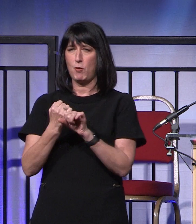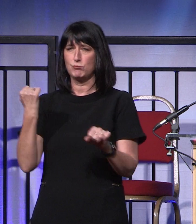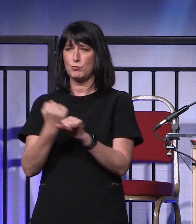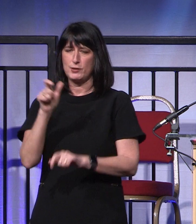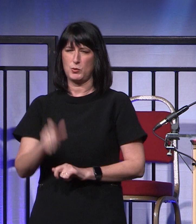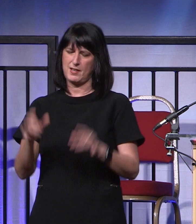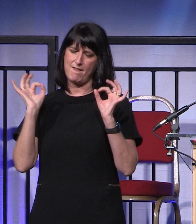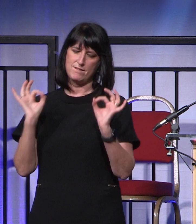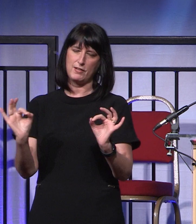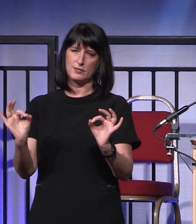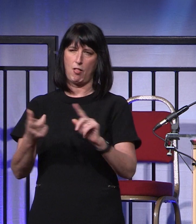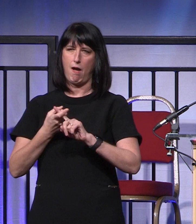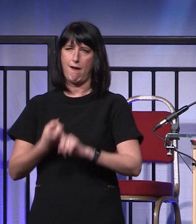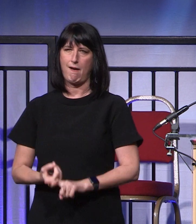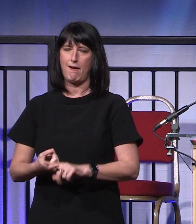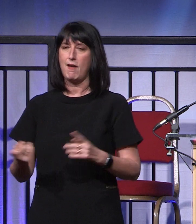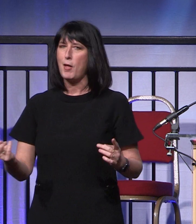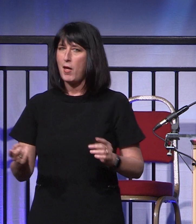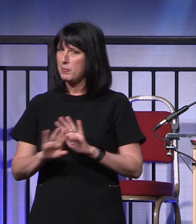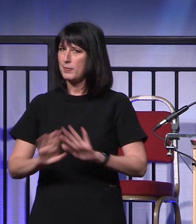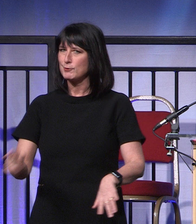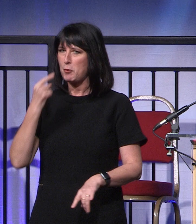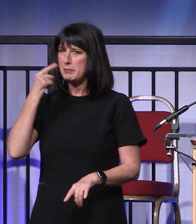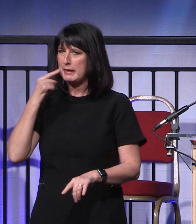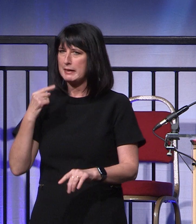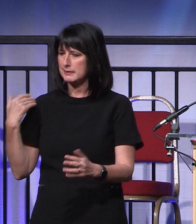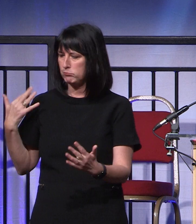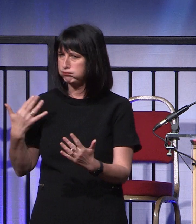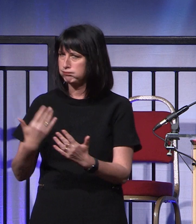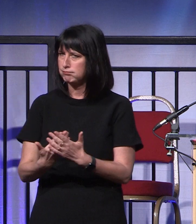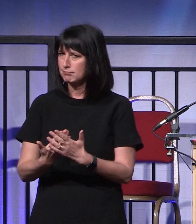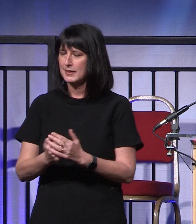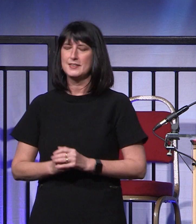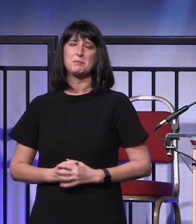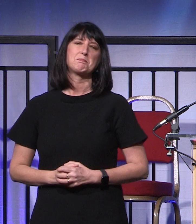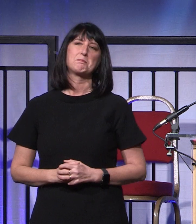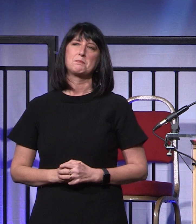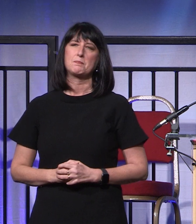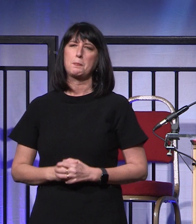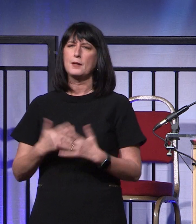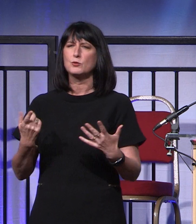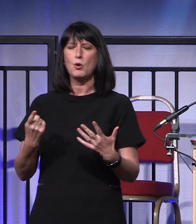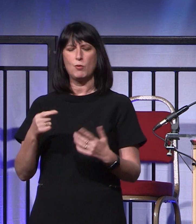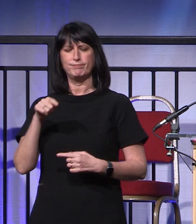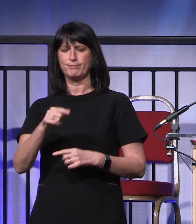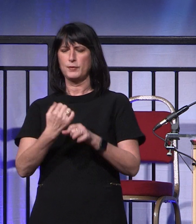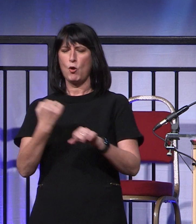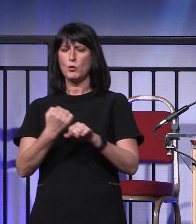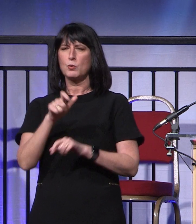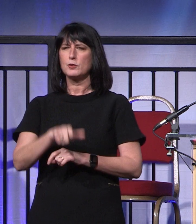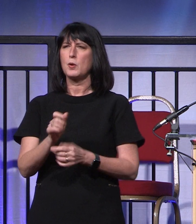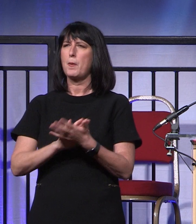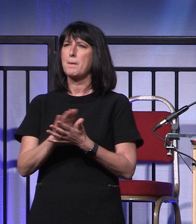no small feat being a graduate means you are the vanguard of knowledge for future